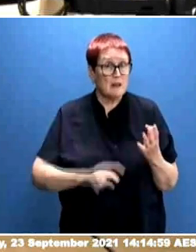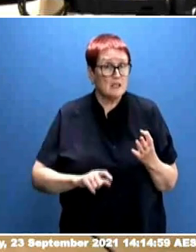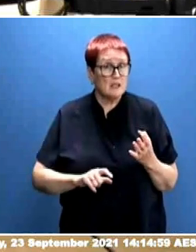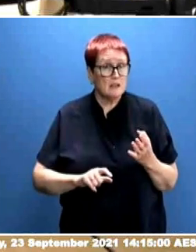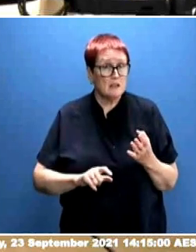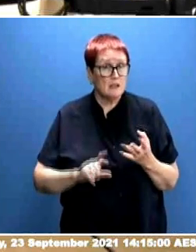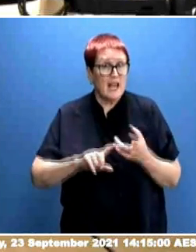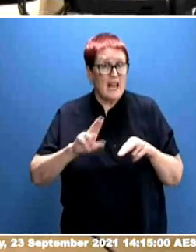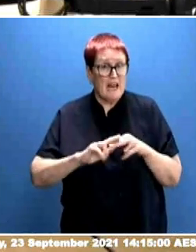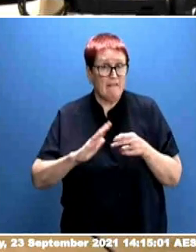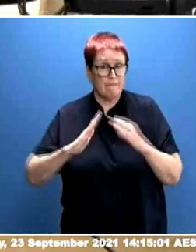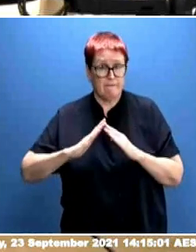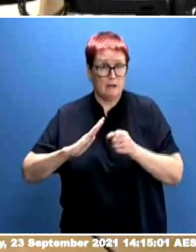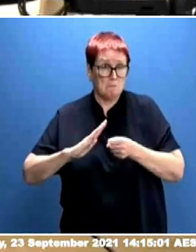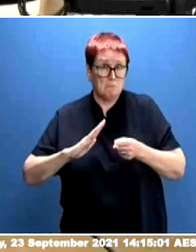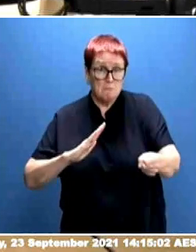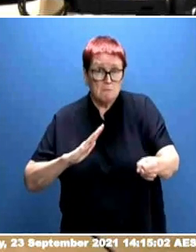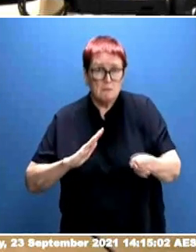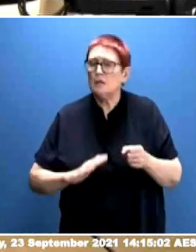No. Not necessarily.